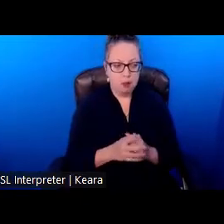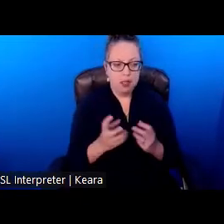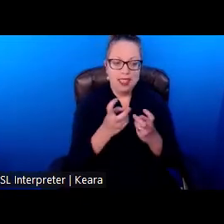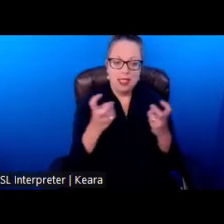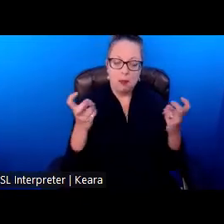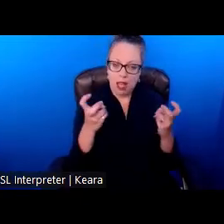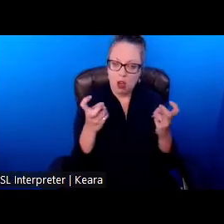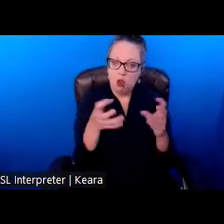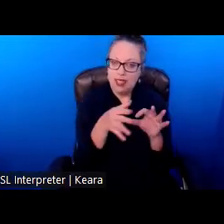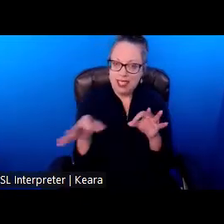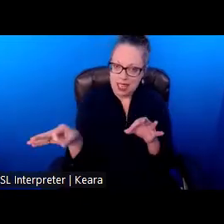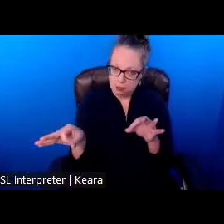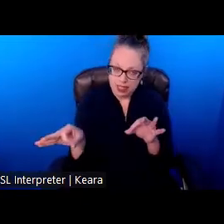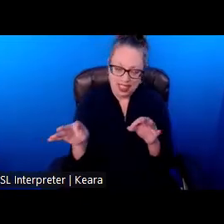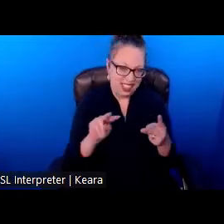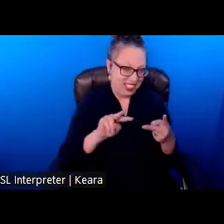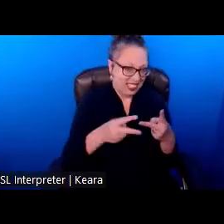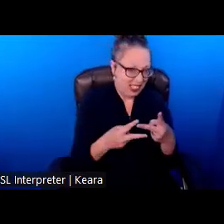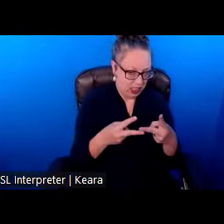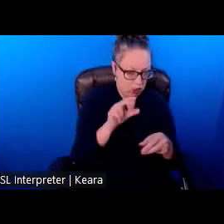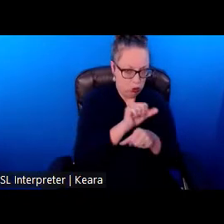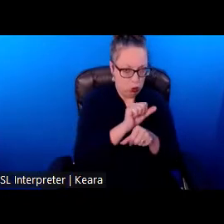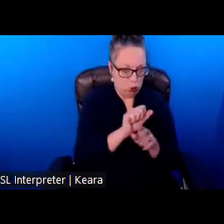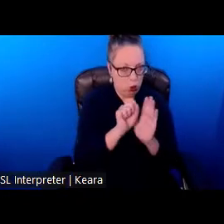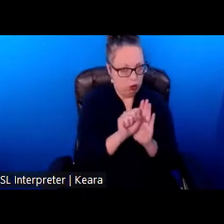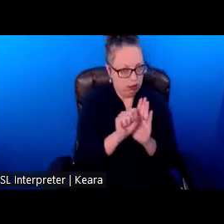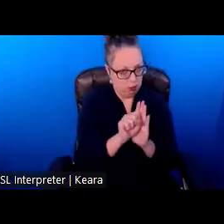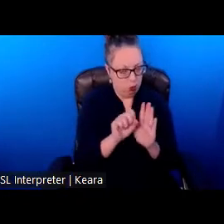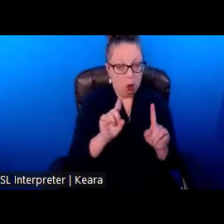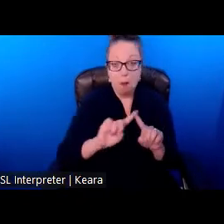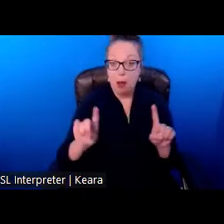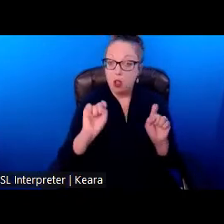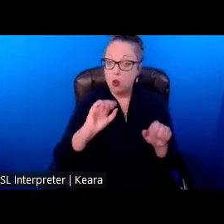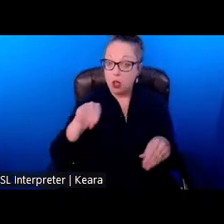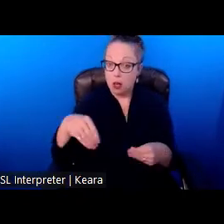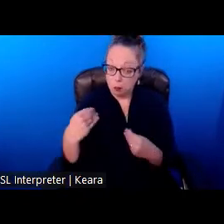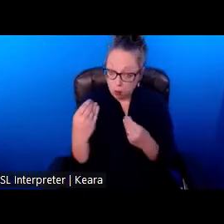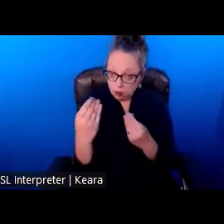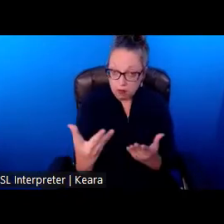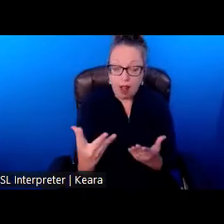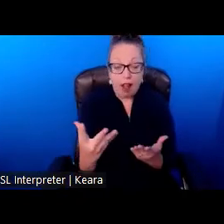to the work samples, but is intended to provide applicants with a space to convey non-biographical